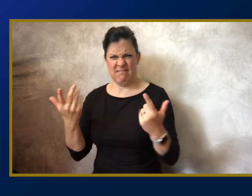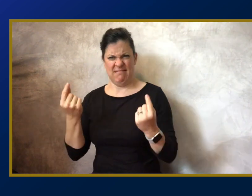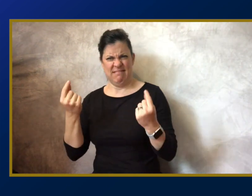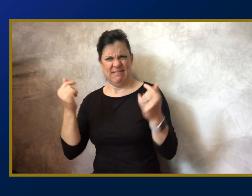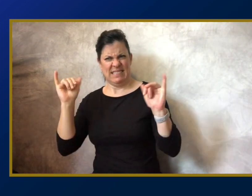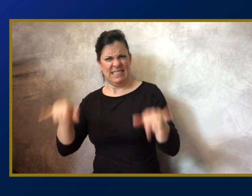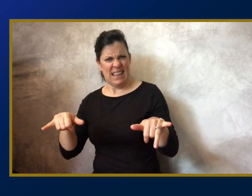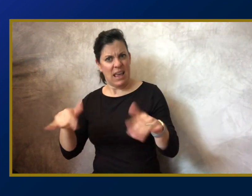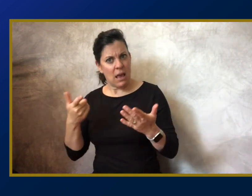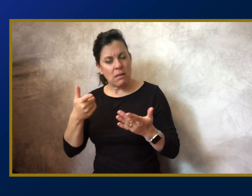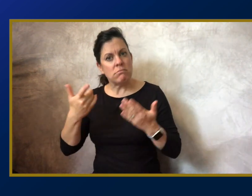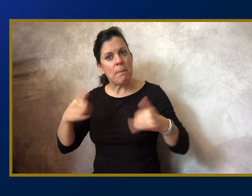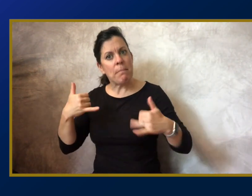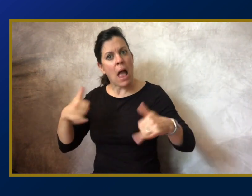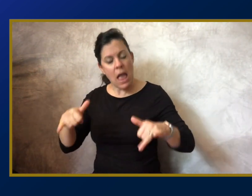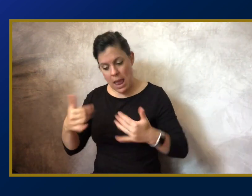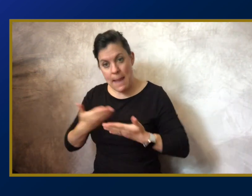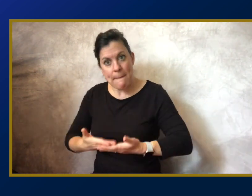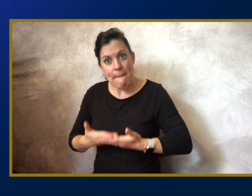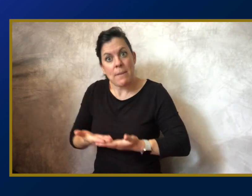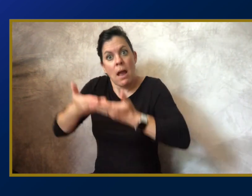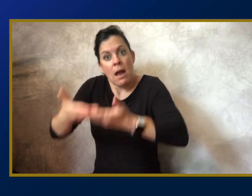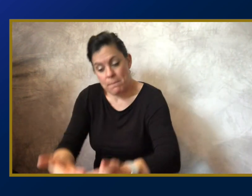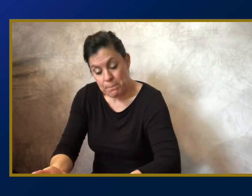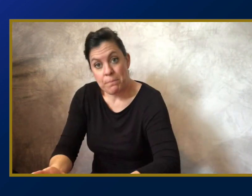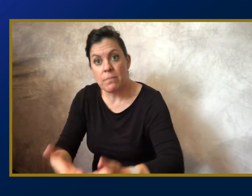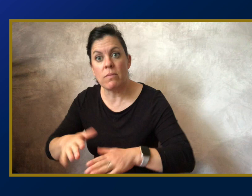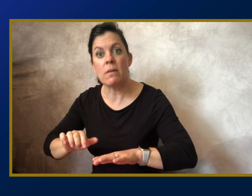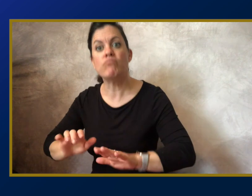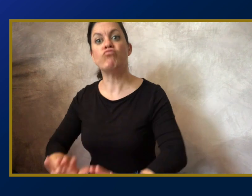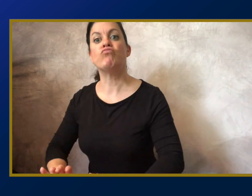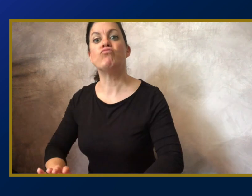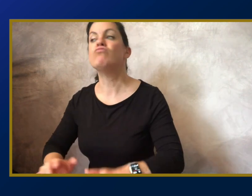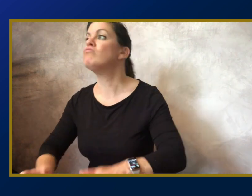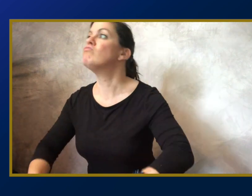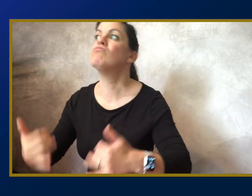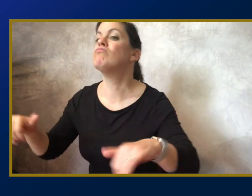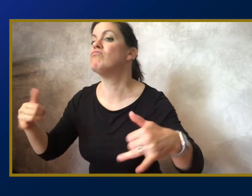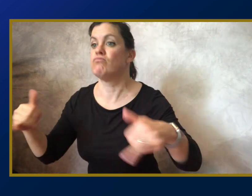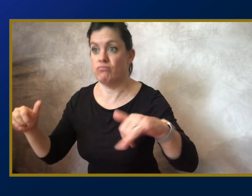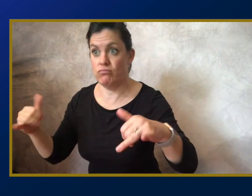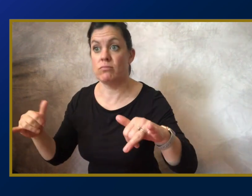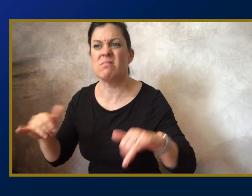time. And tummy time basically means putting your child on the floor. When babies are born, they're